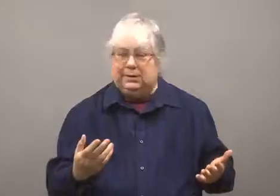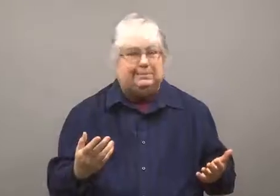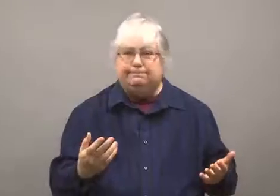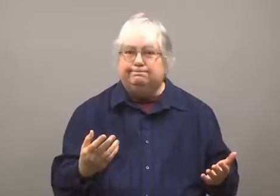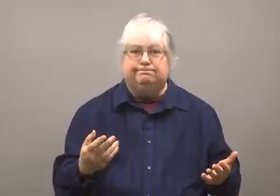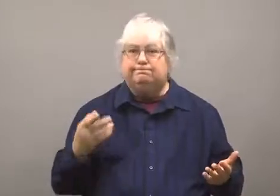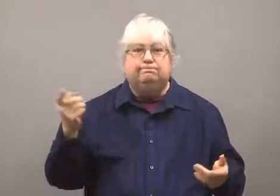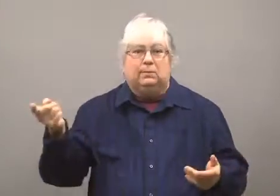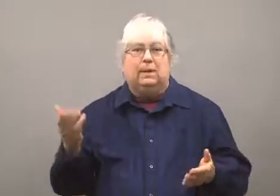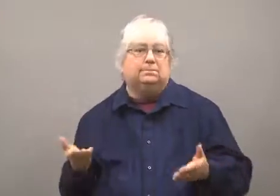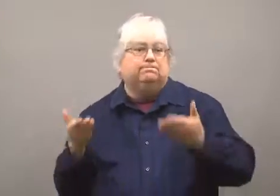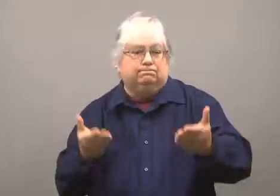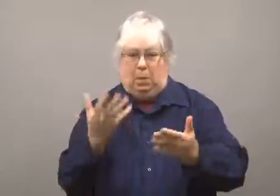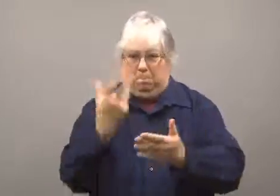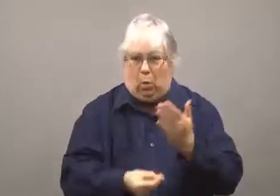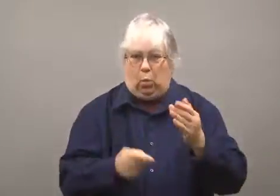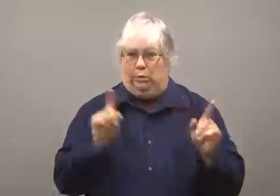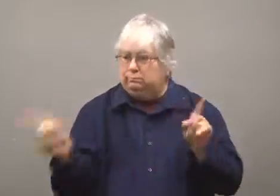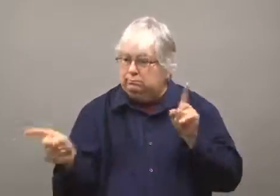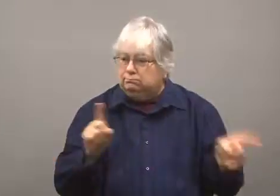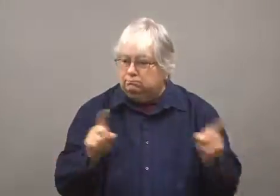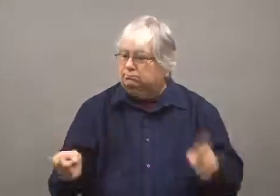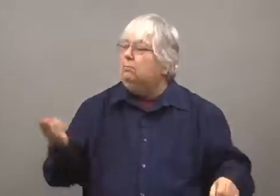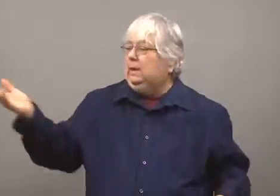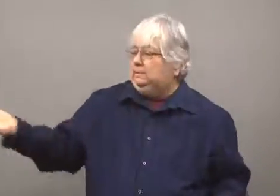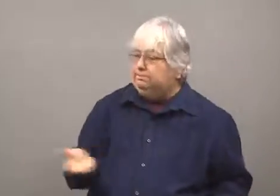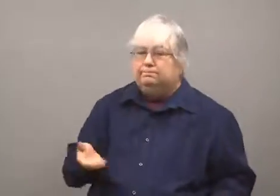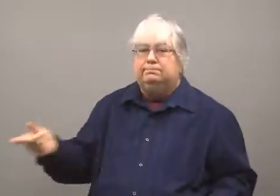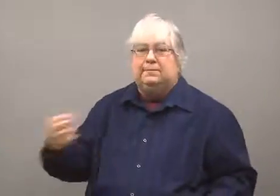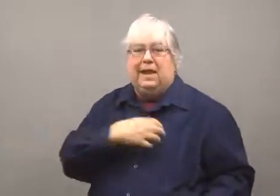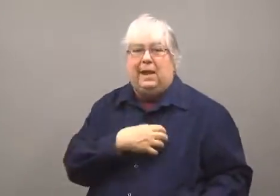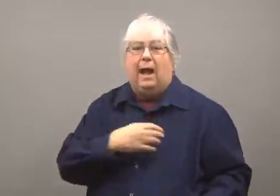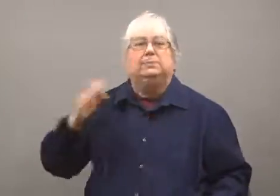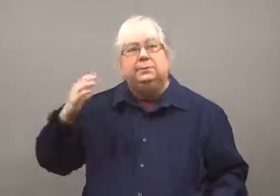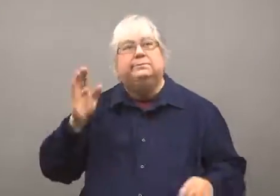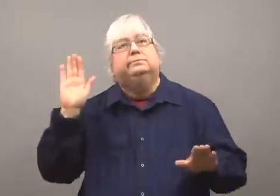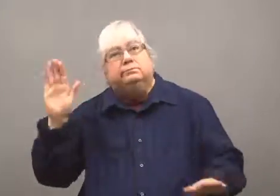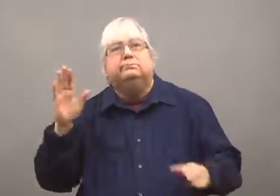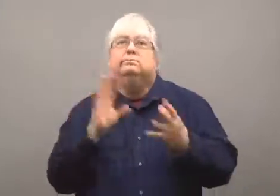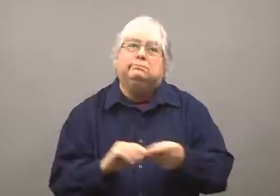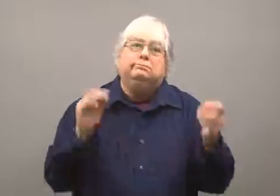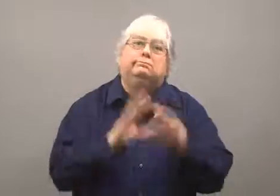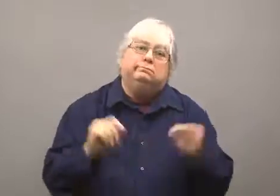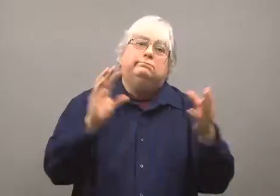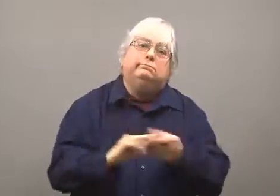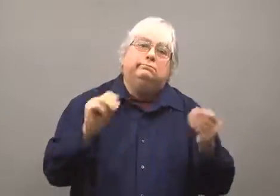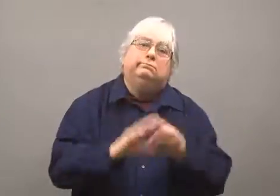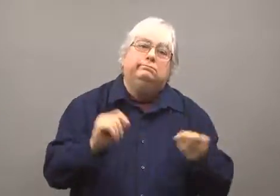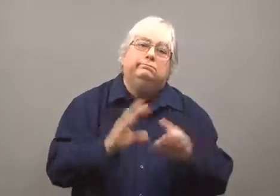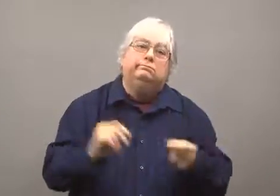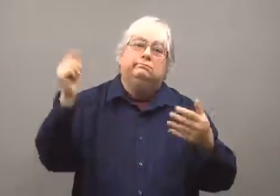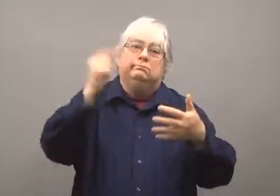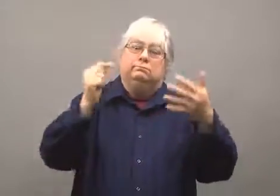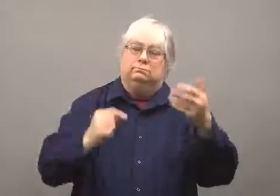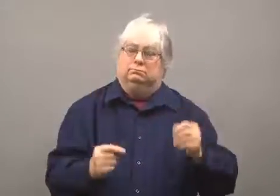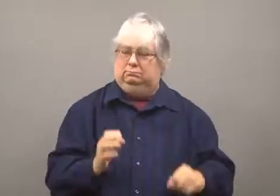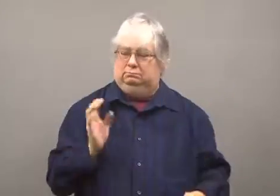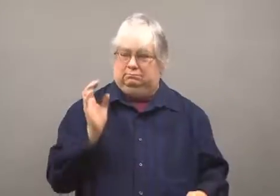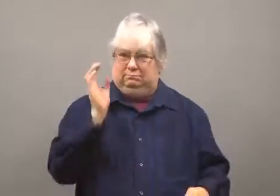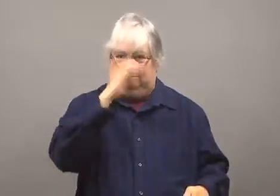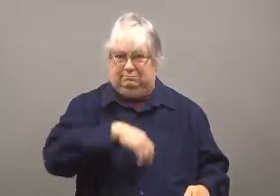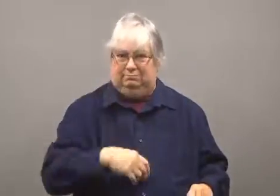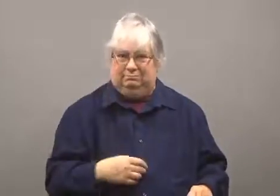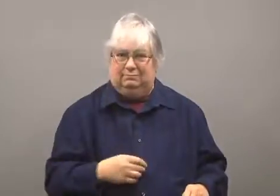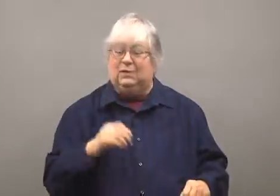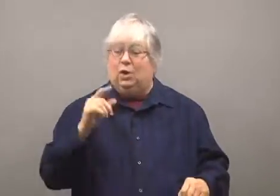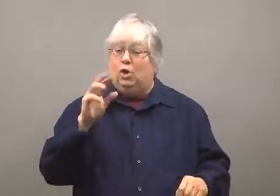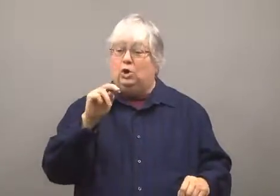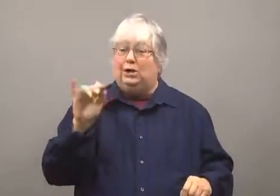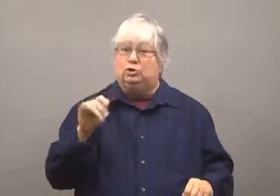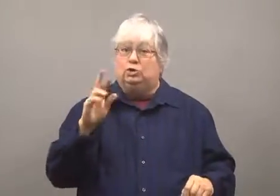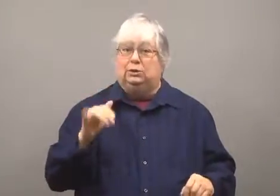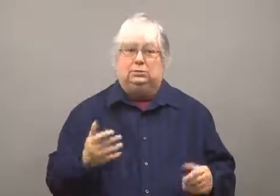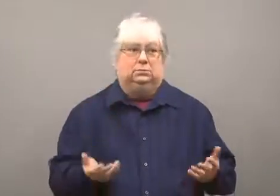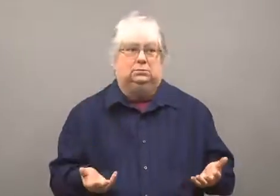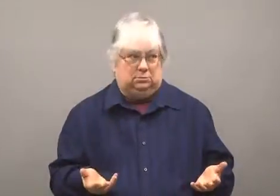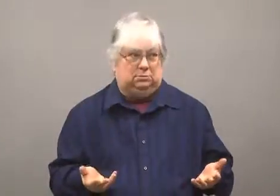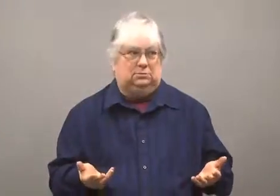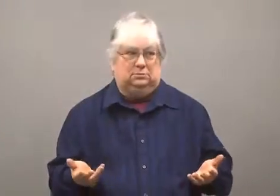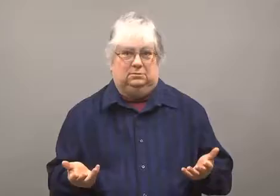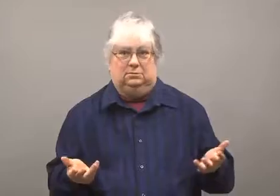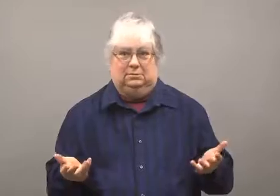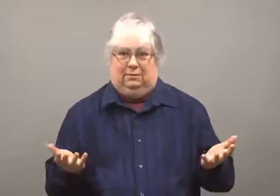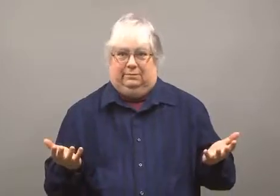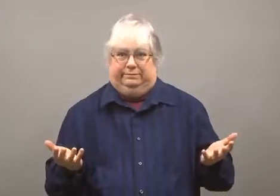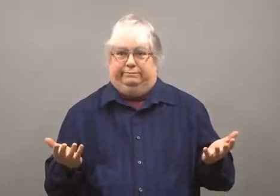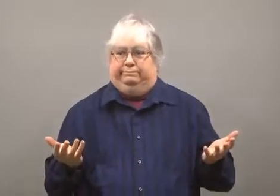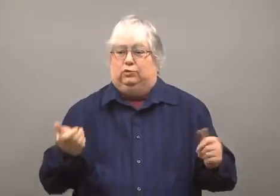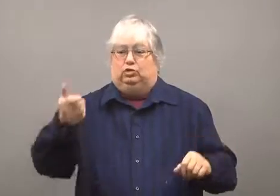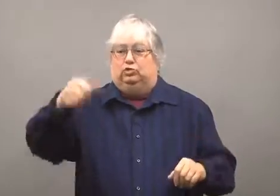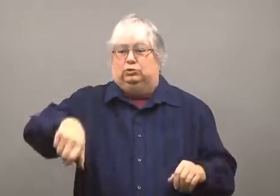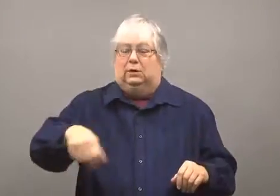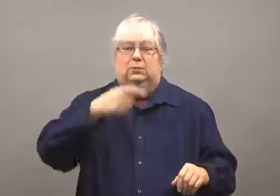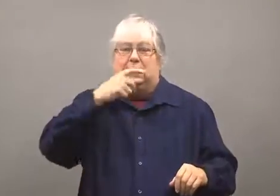Instead, he presented evidence for both sides, and had the officer testify in depth.